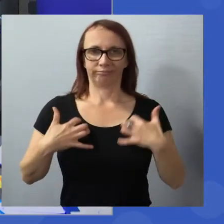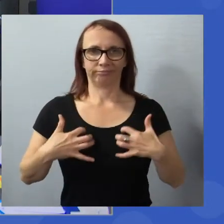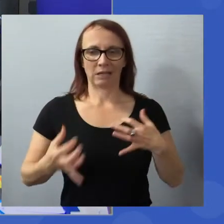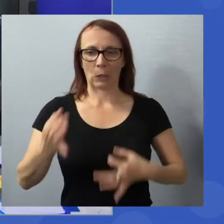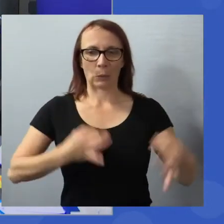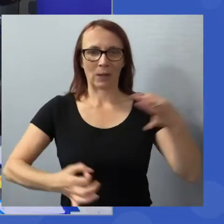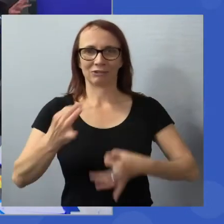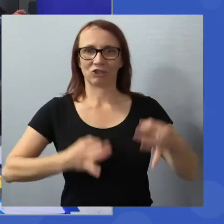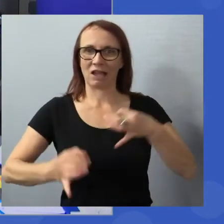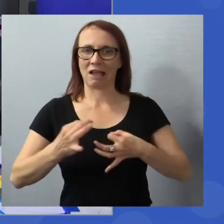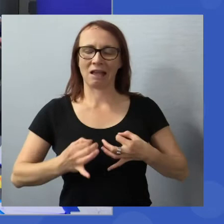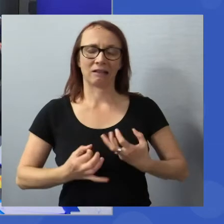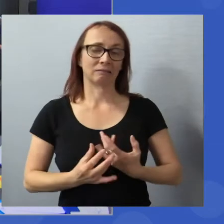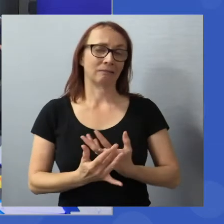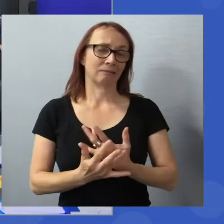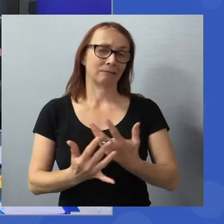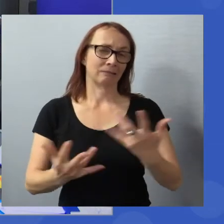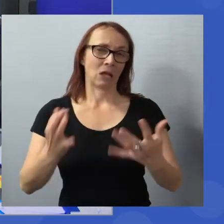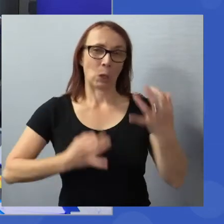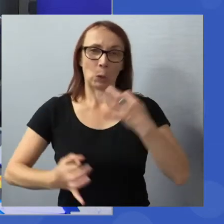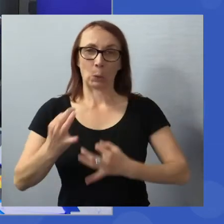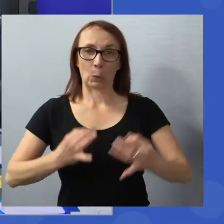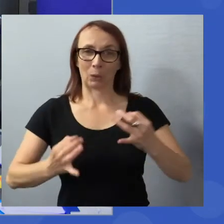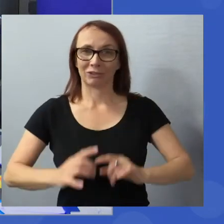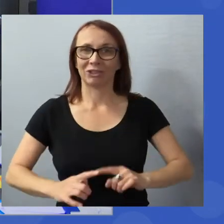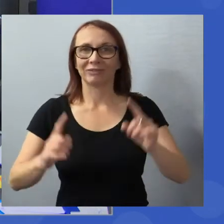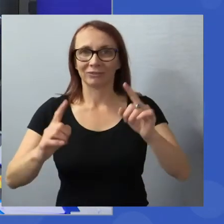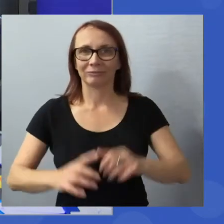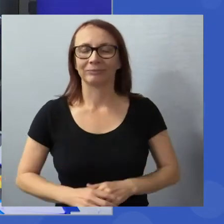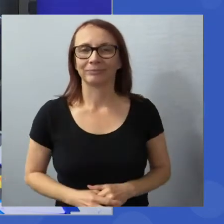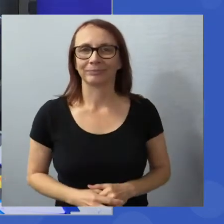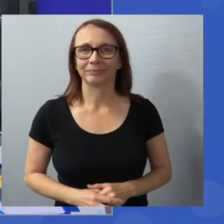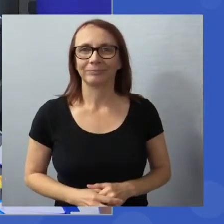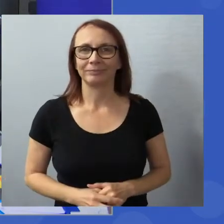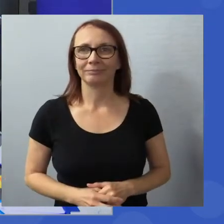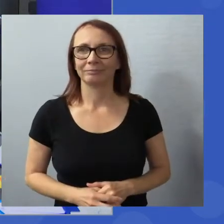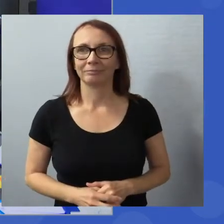all sorts of different people in the assembly so who'd like to kick us off